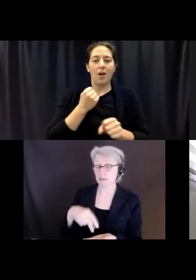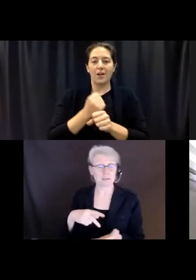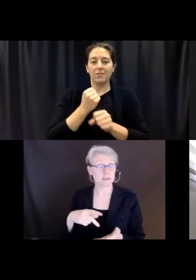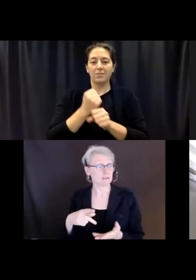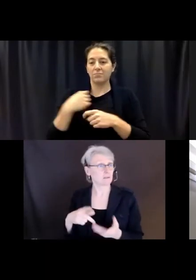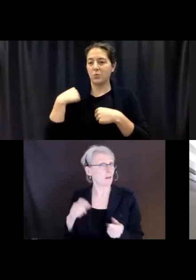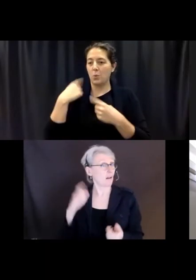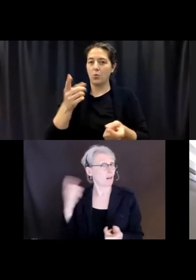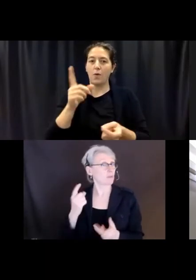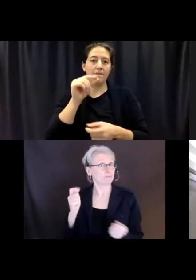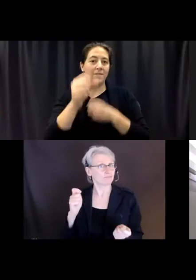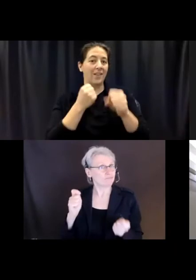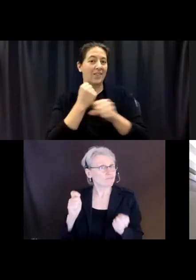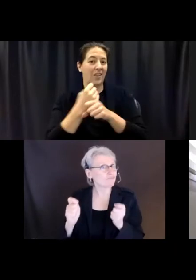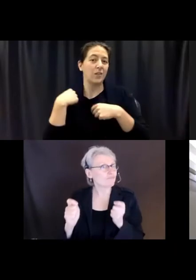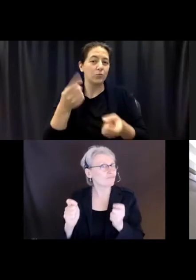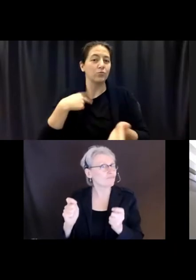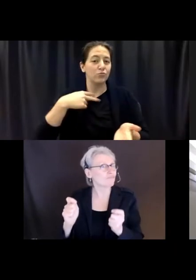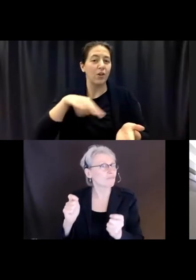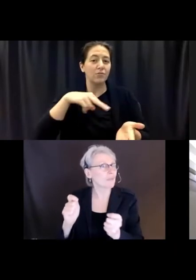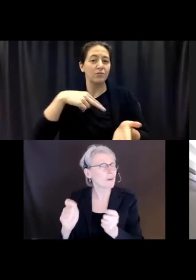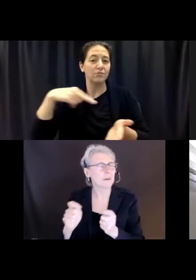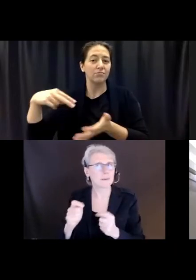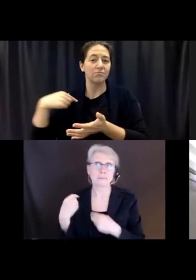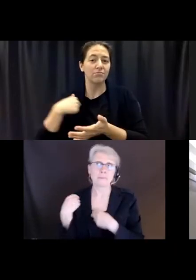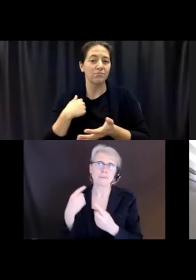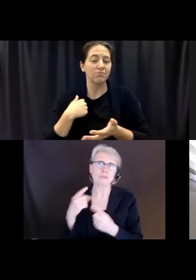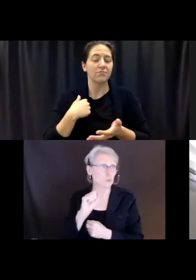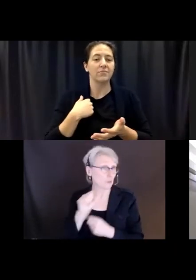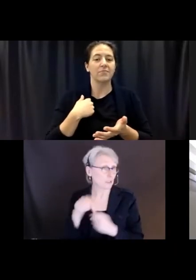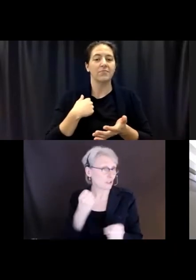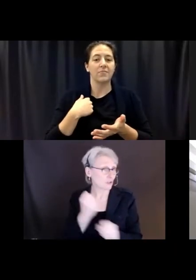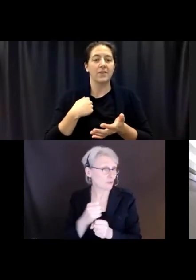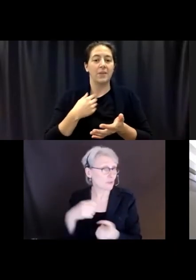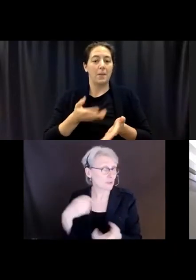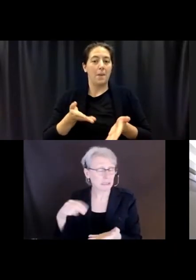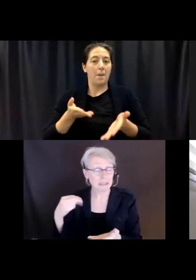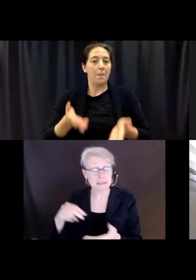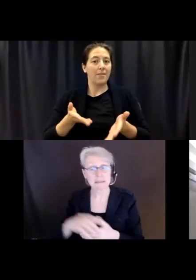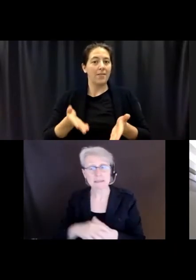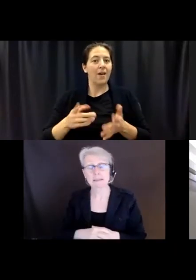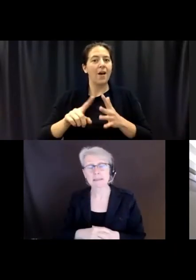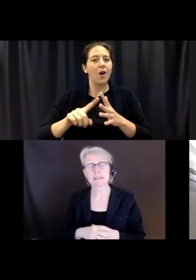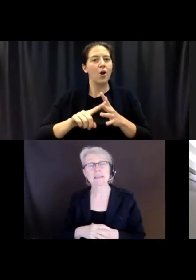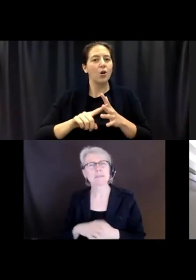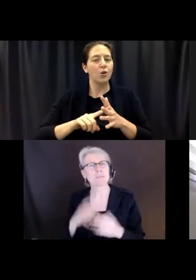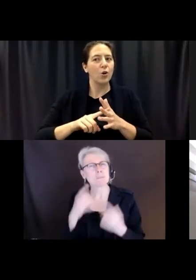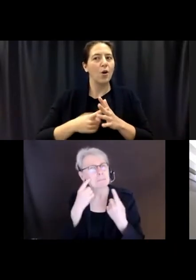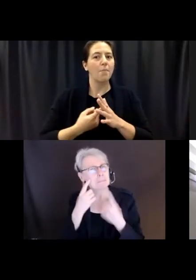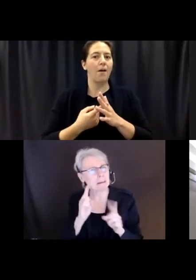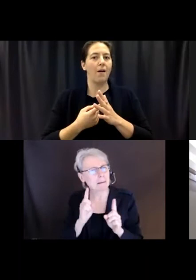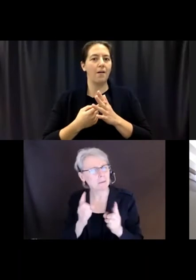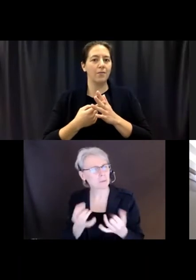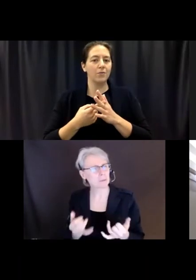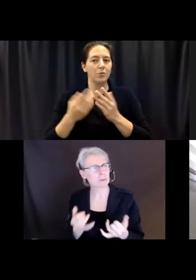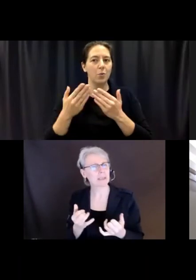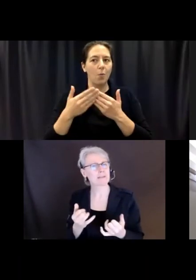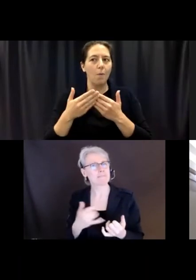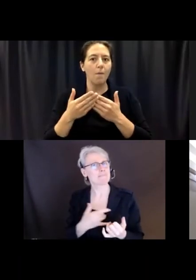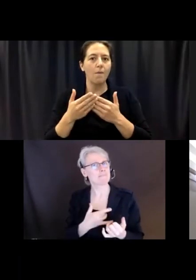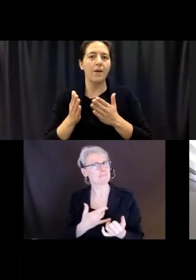THAT -- I HAVE BEEN DANCING FOR 20 YEARS NOW, AND IT IS ONLY TODAY THAT I'M OPENING UP TO